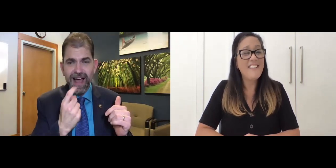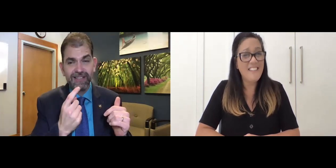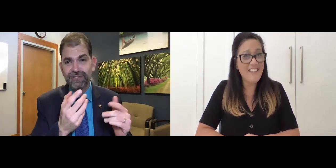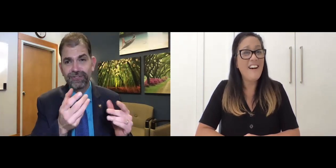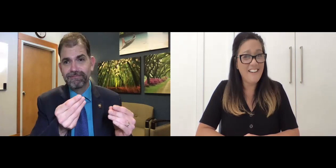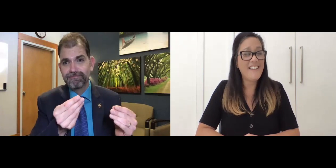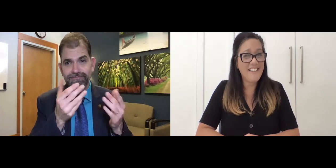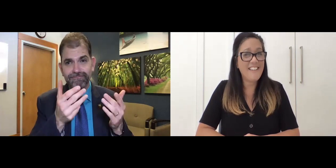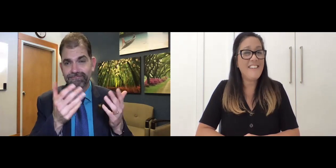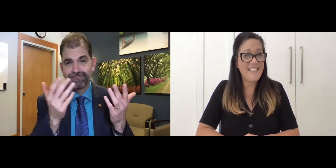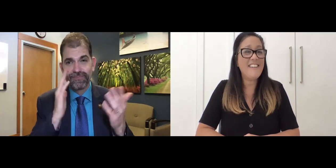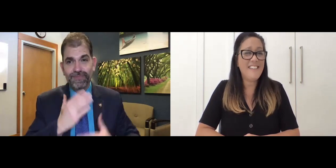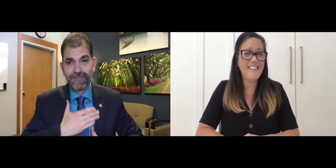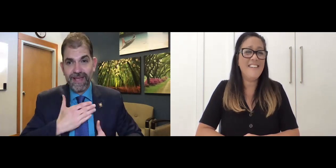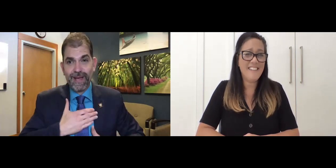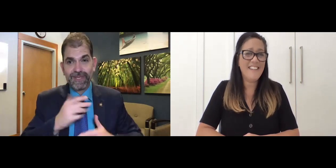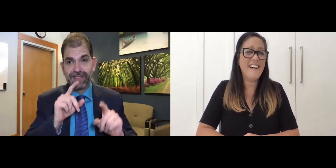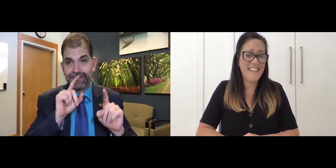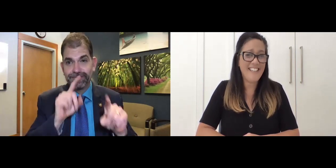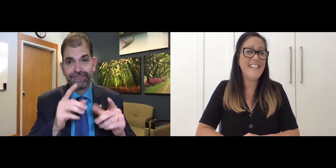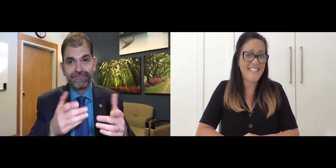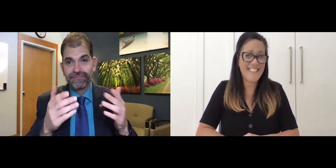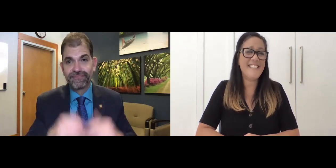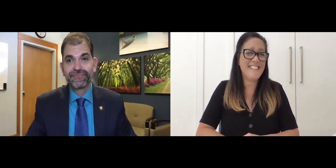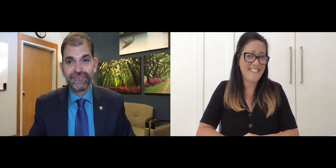you to know that if you think of another question you hadn't asked me